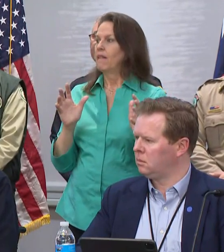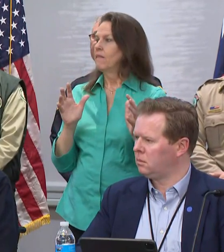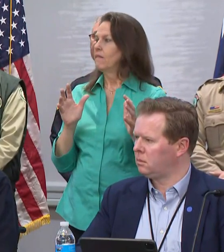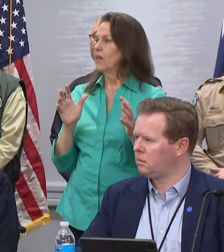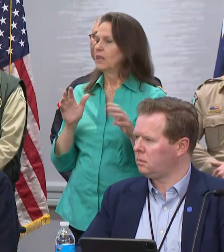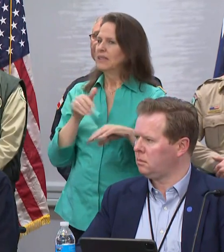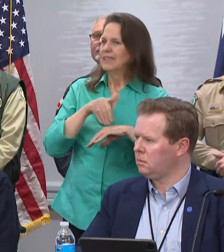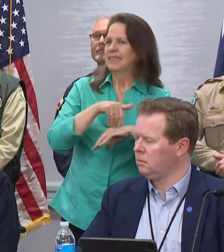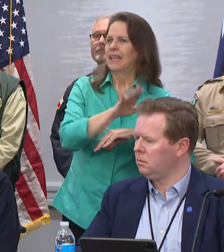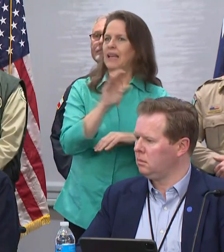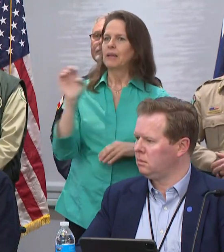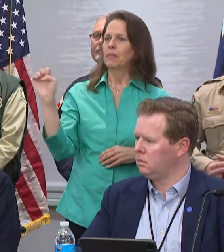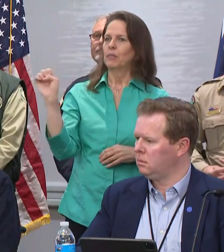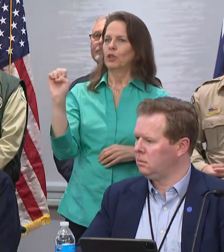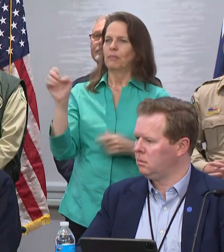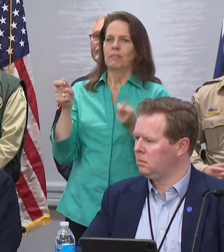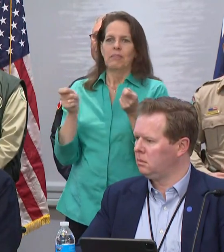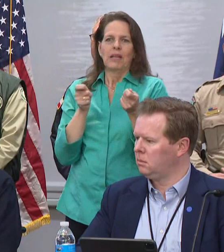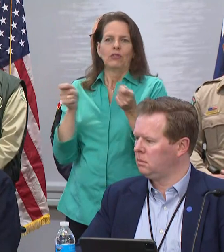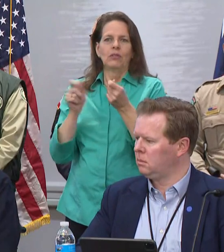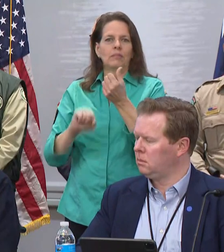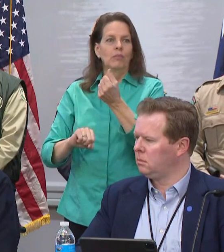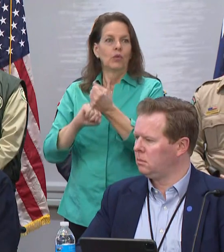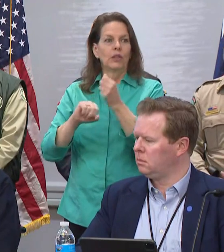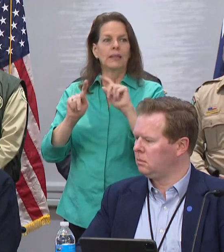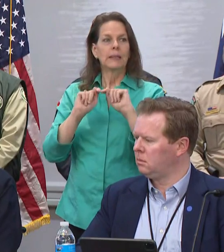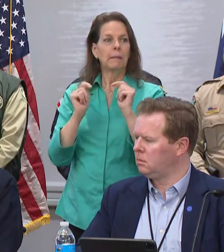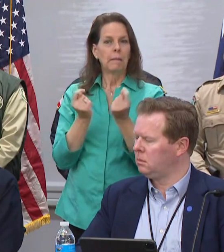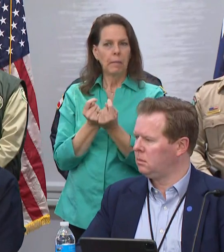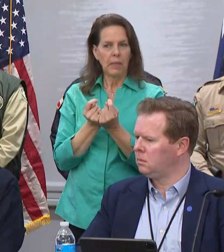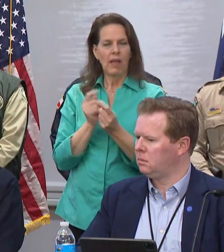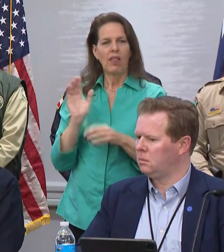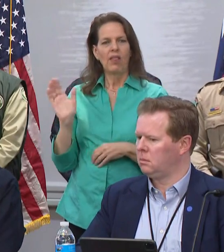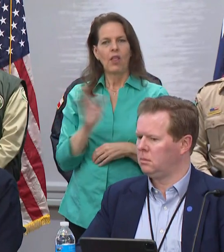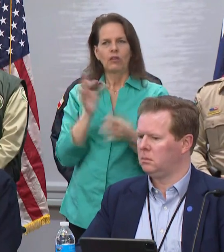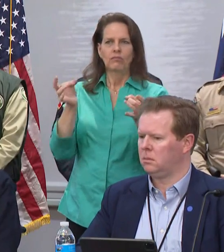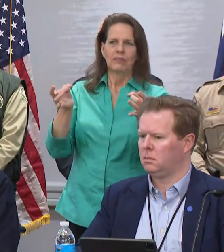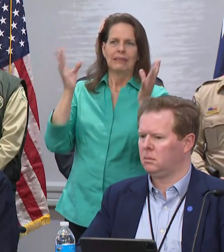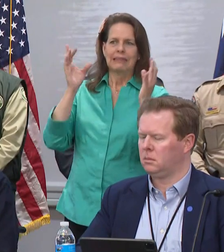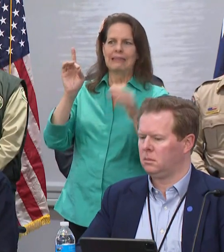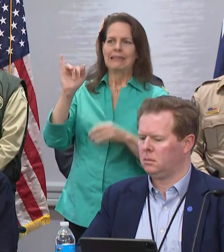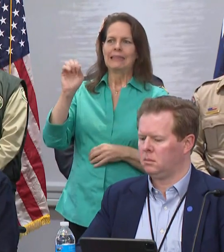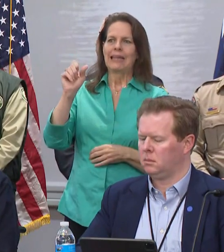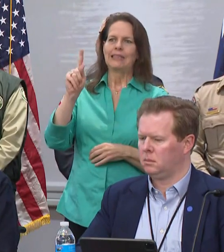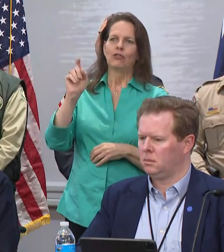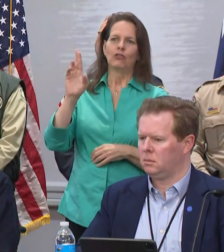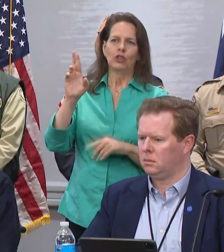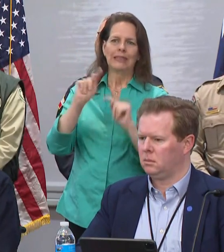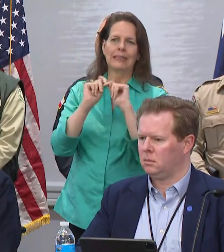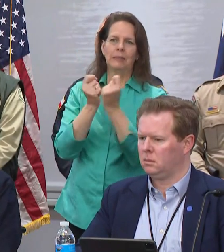Deployed their Emergency Management support team. Their disaster response strike teams and